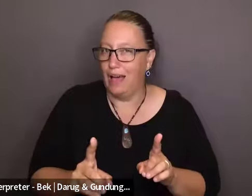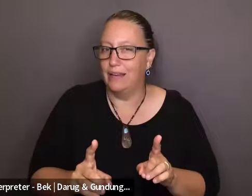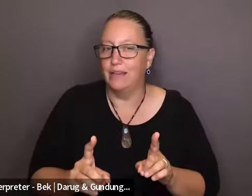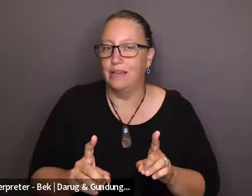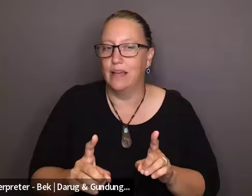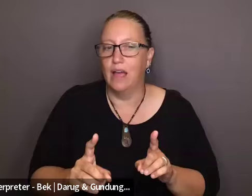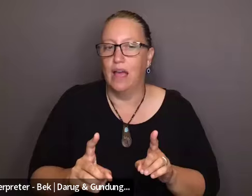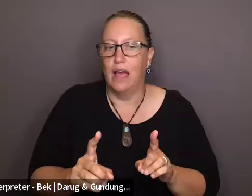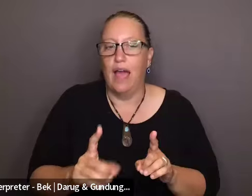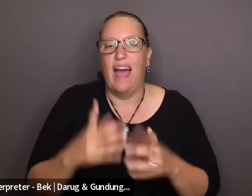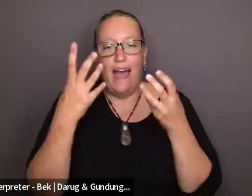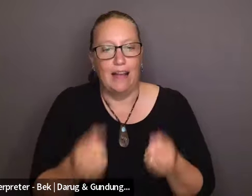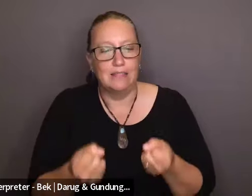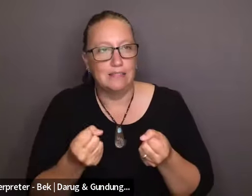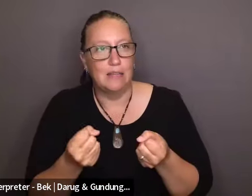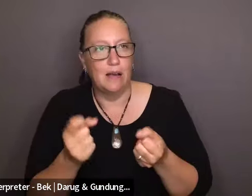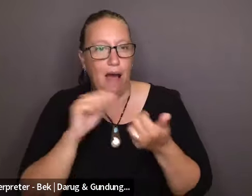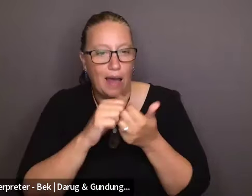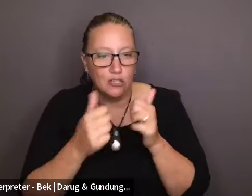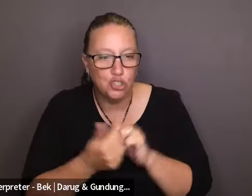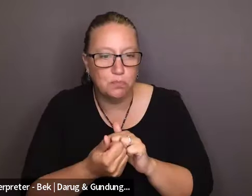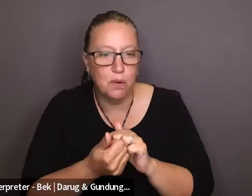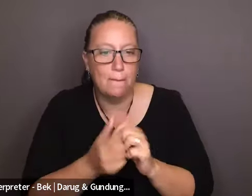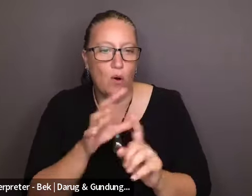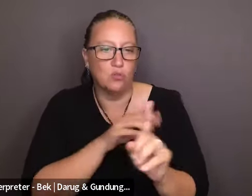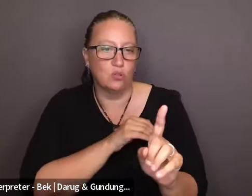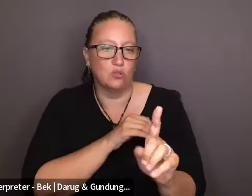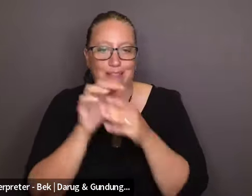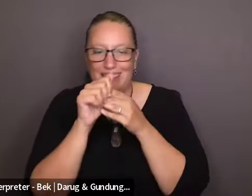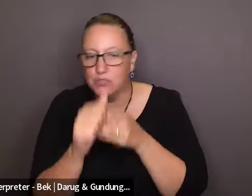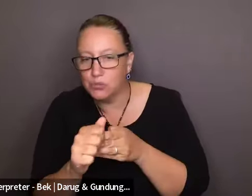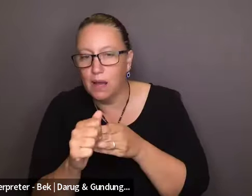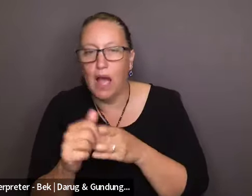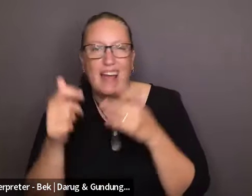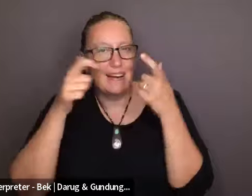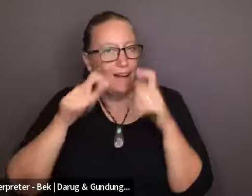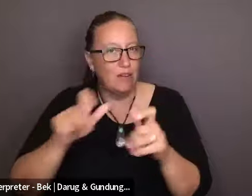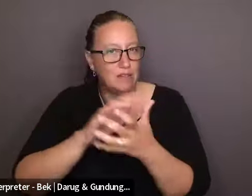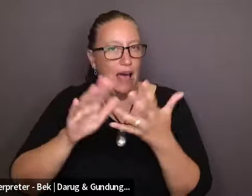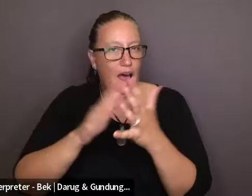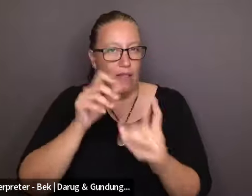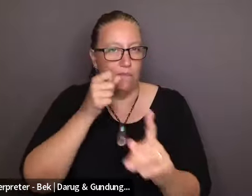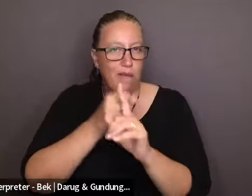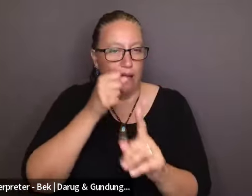thoughtful and sophisticated questions about co-design, disability leadership partnership models, governance